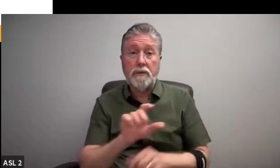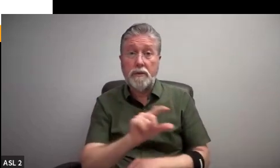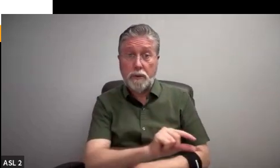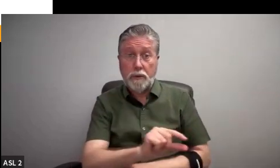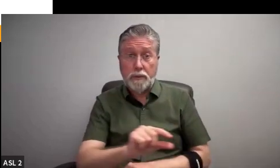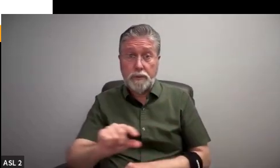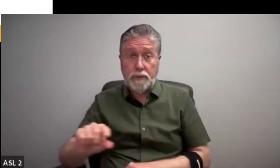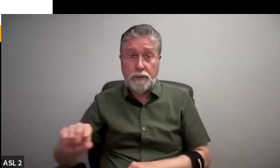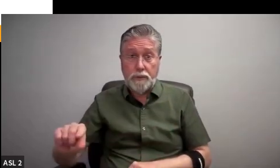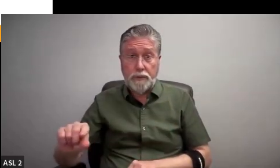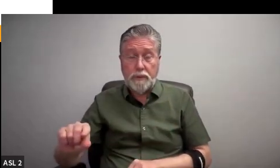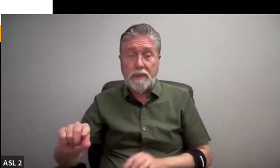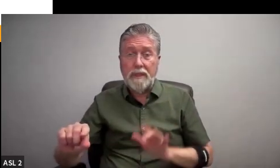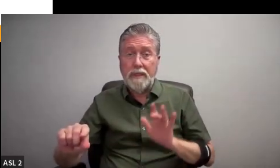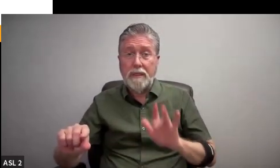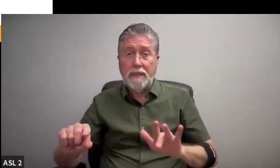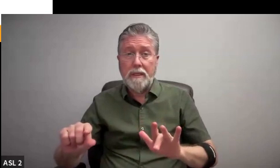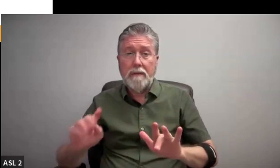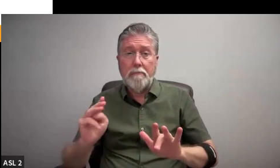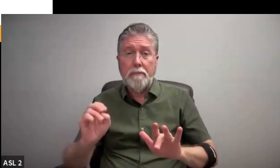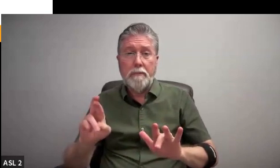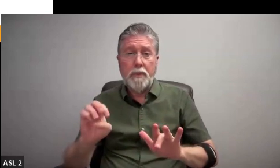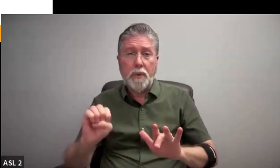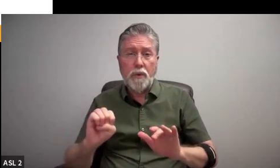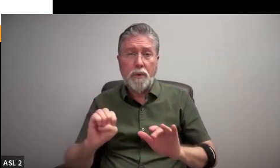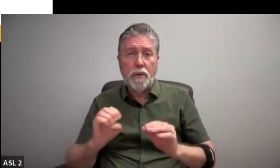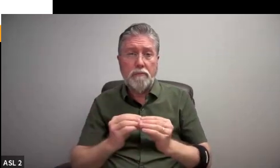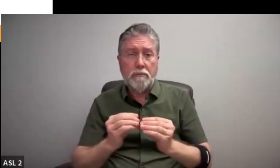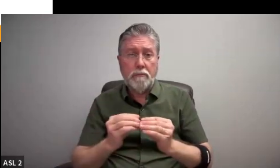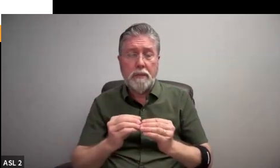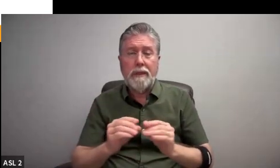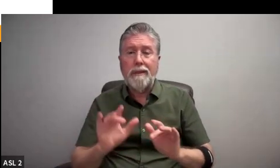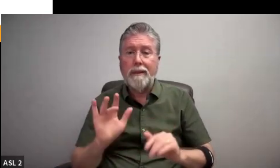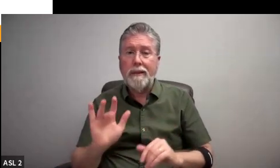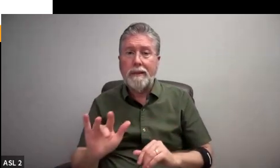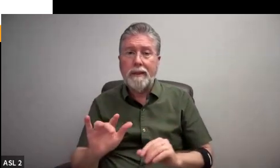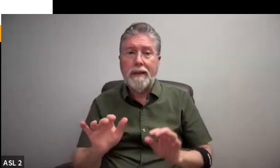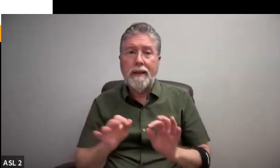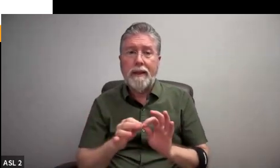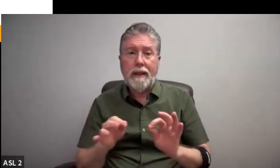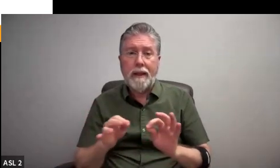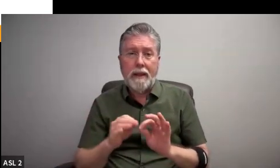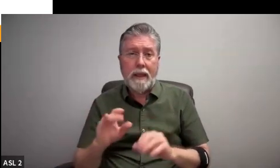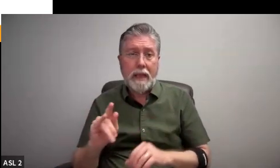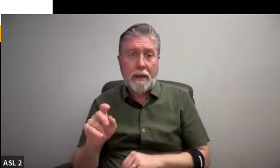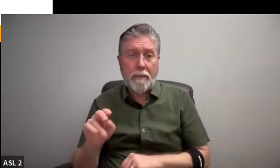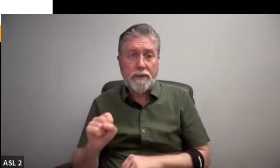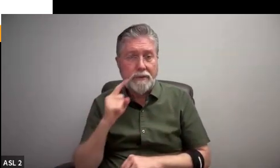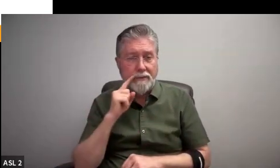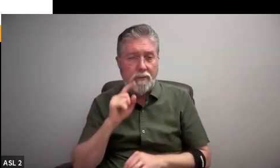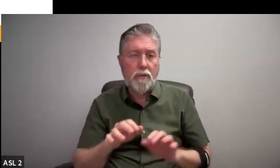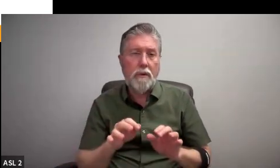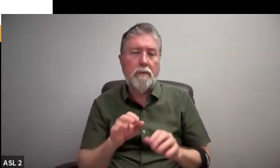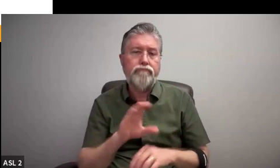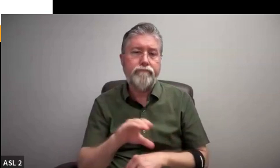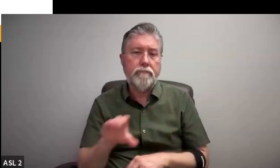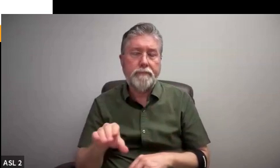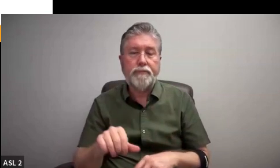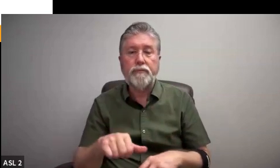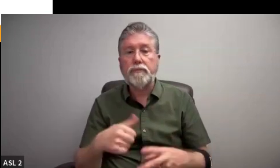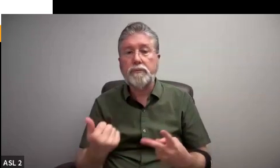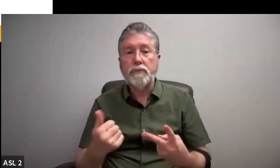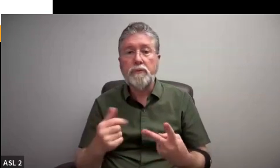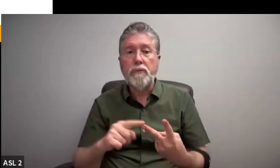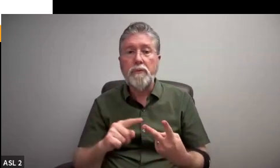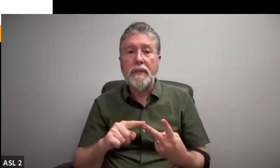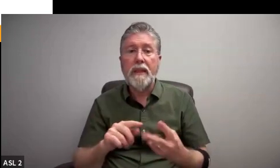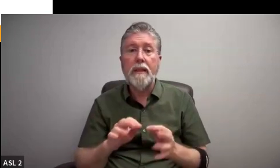click on more and then select captions for CART and select interpretation for ASL.